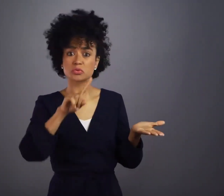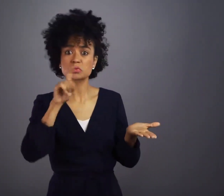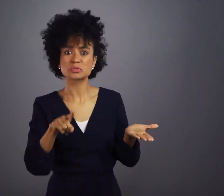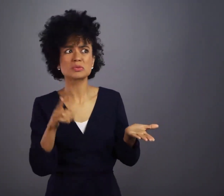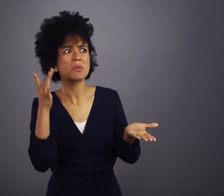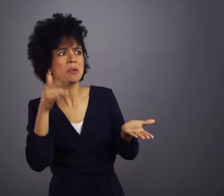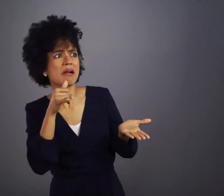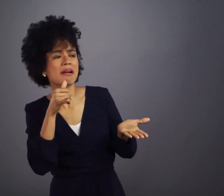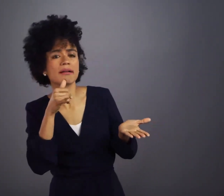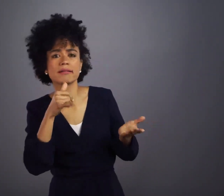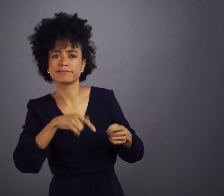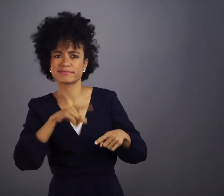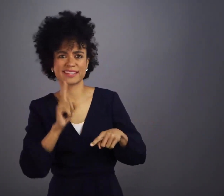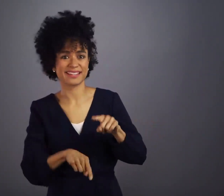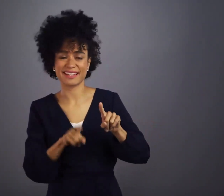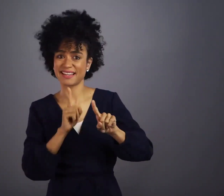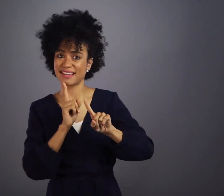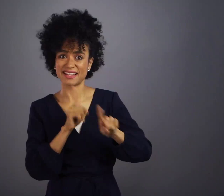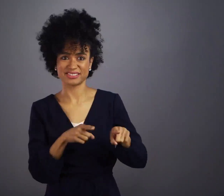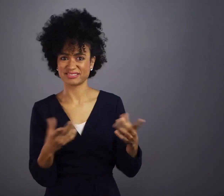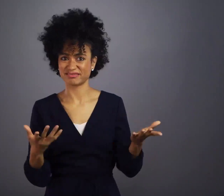We cannot answer the riddle.